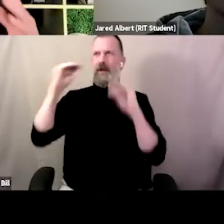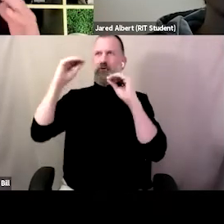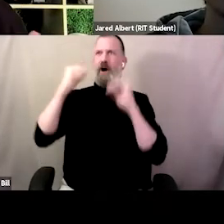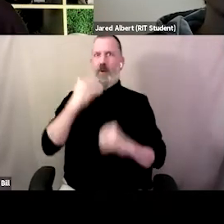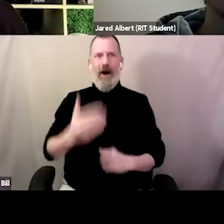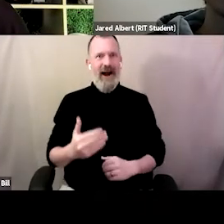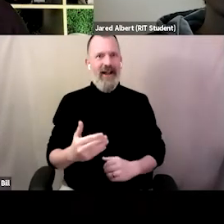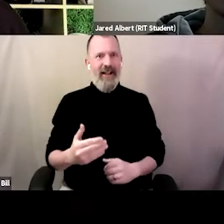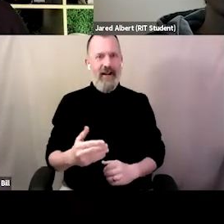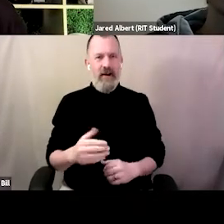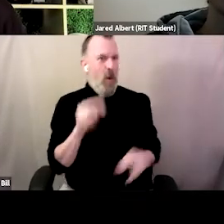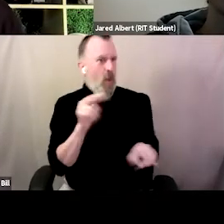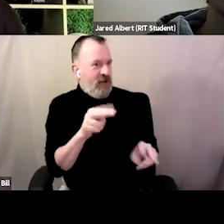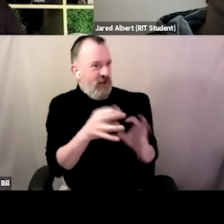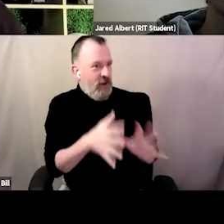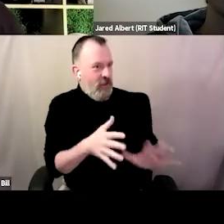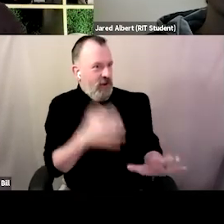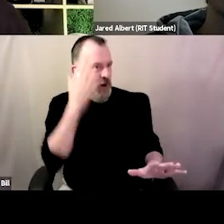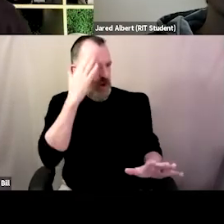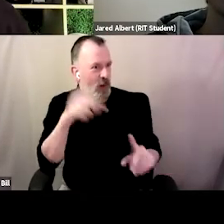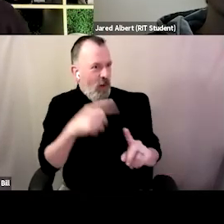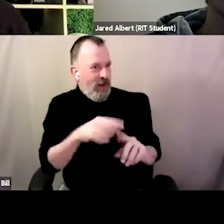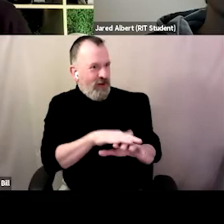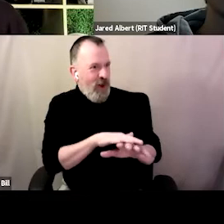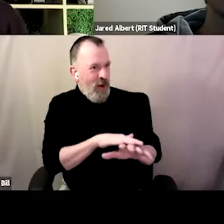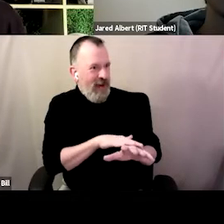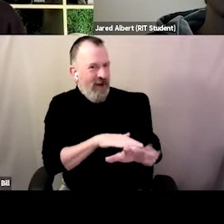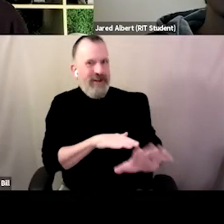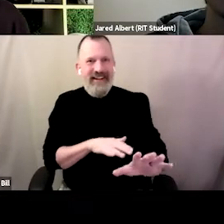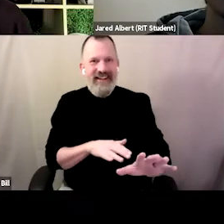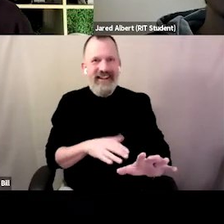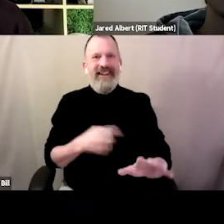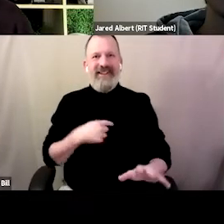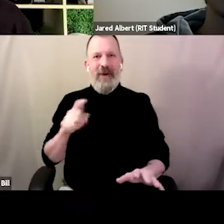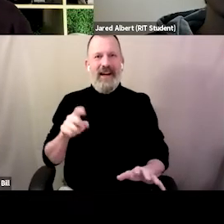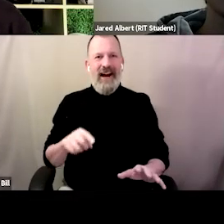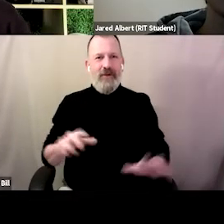wash your interpreter and nowhere to slow up and slow down. So I gotta, I gotta step back and get used to this, but